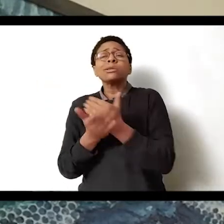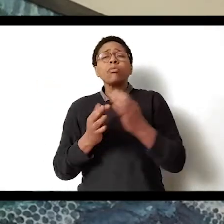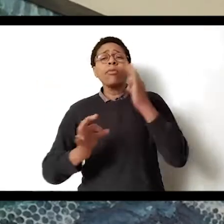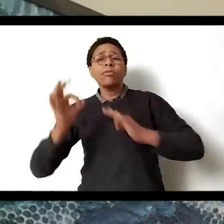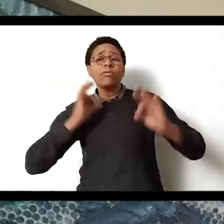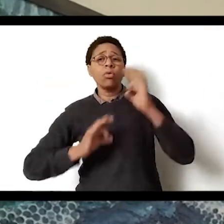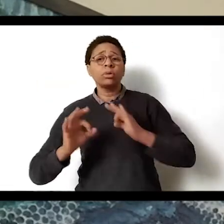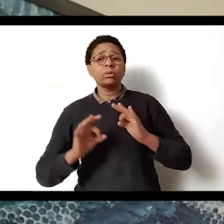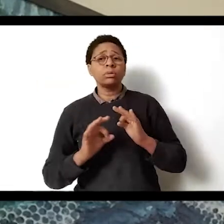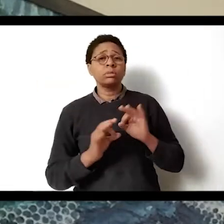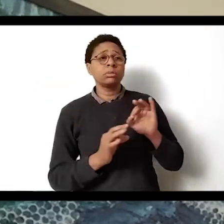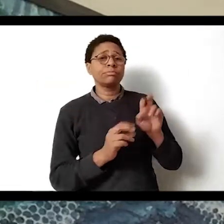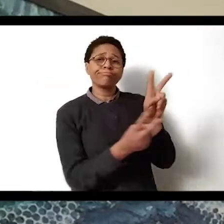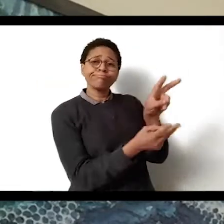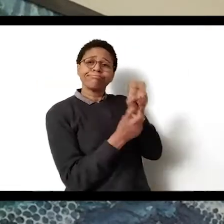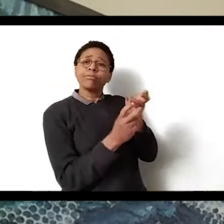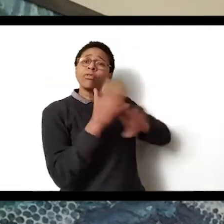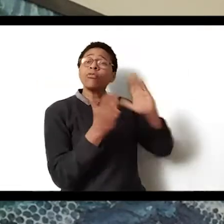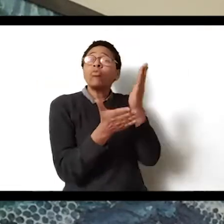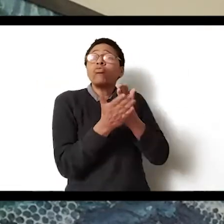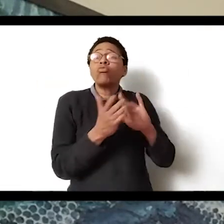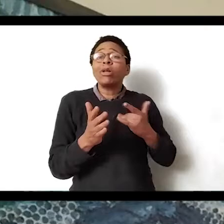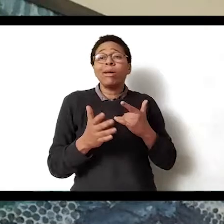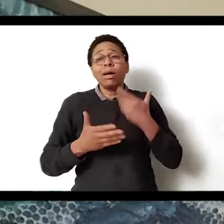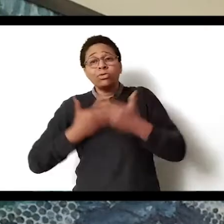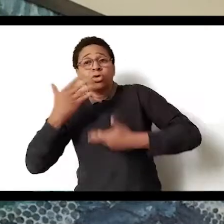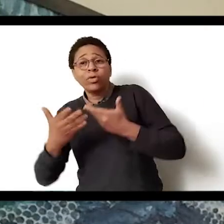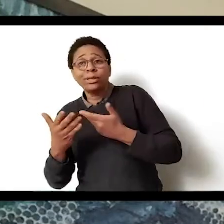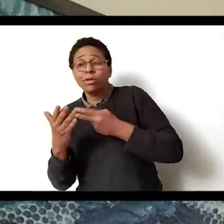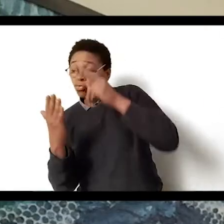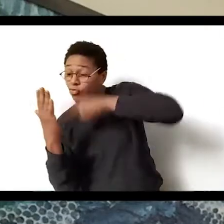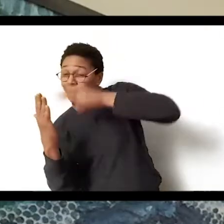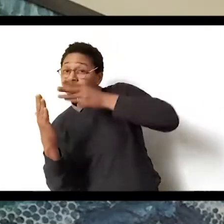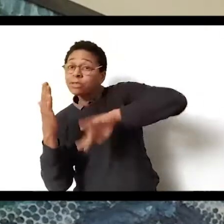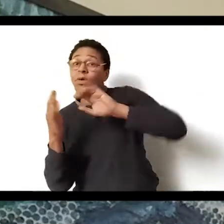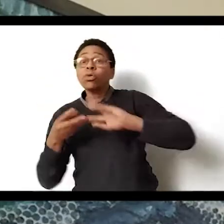of performances of real-life stories and readings of creative writing.